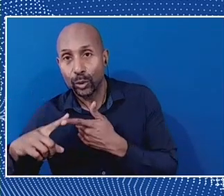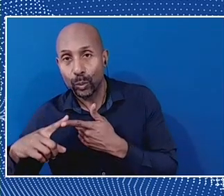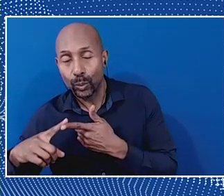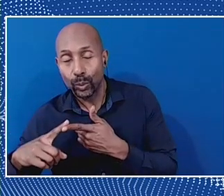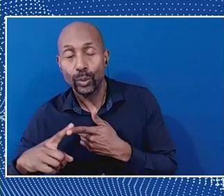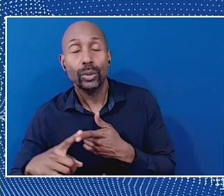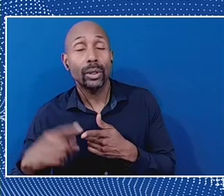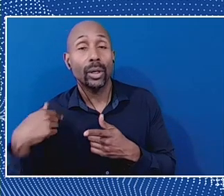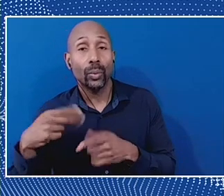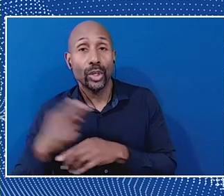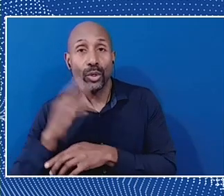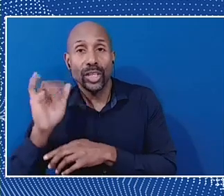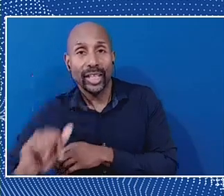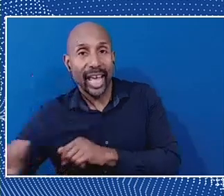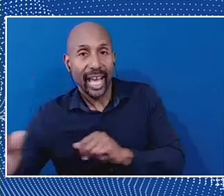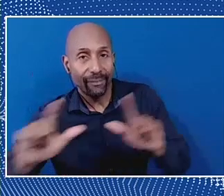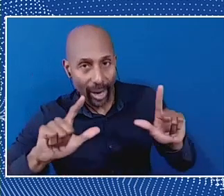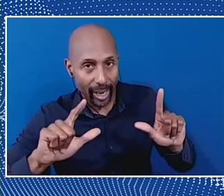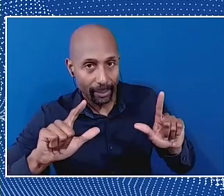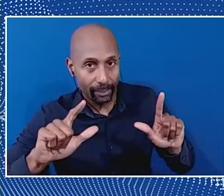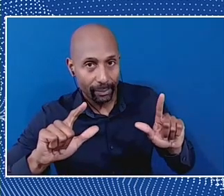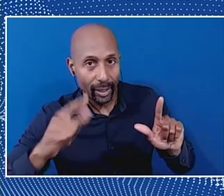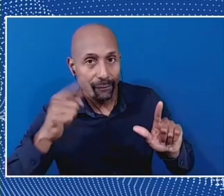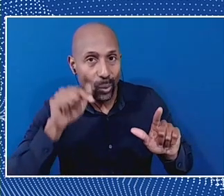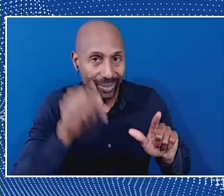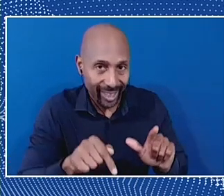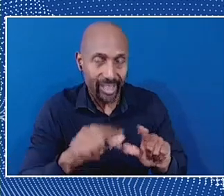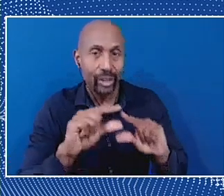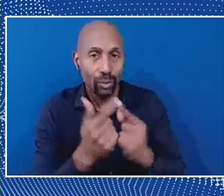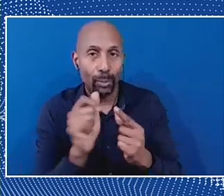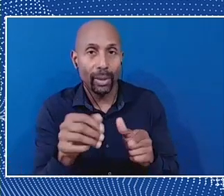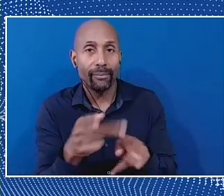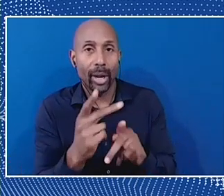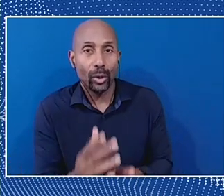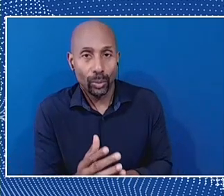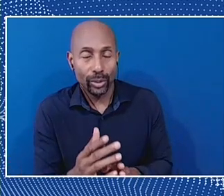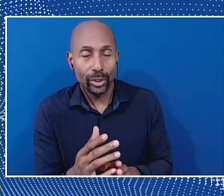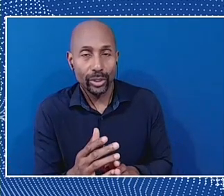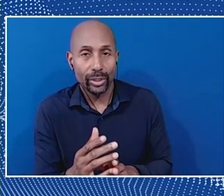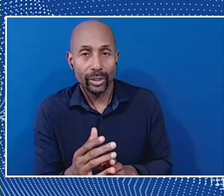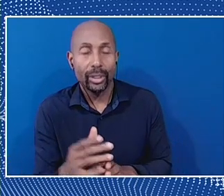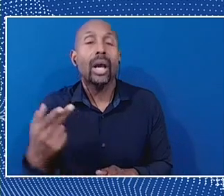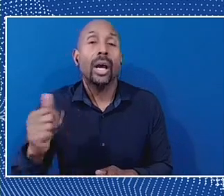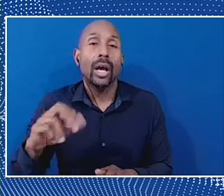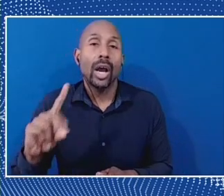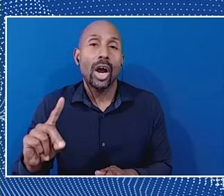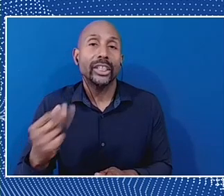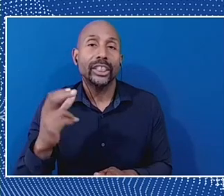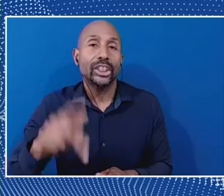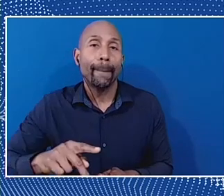And that's the focus of hardship for them. Now, that's not to say that a borrower